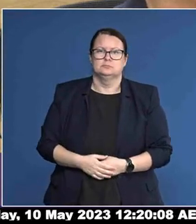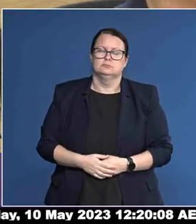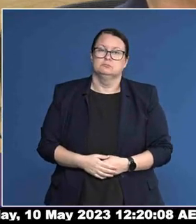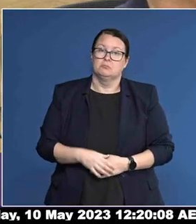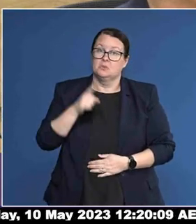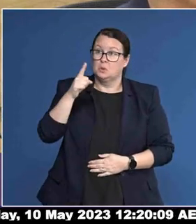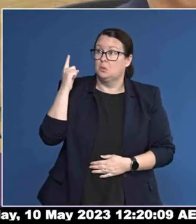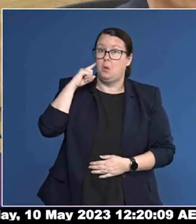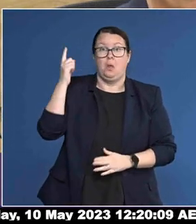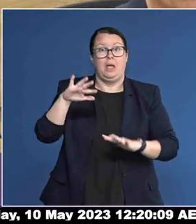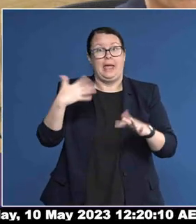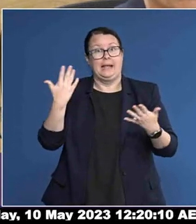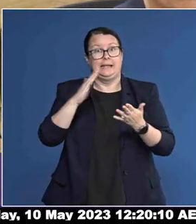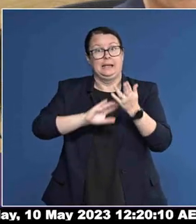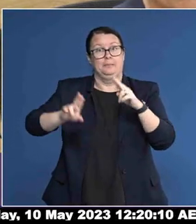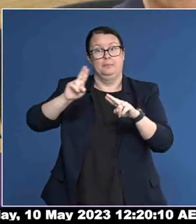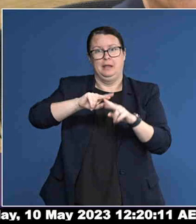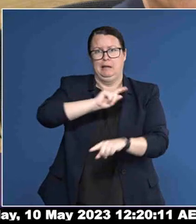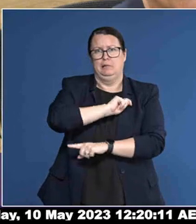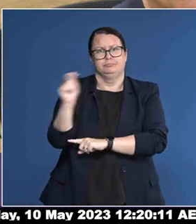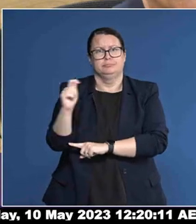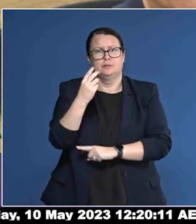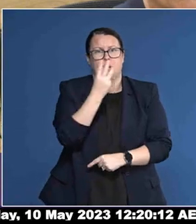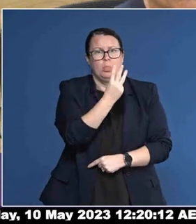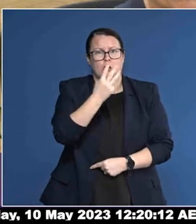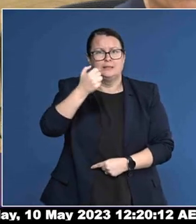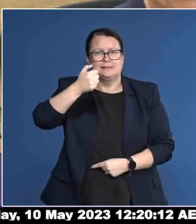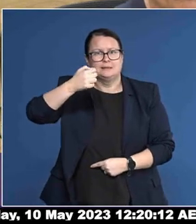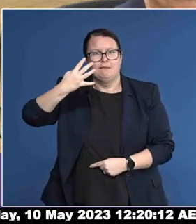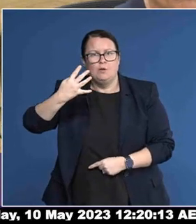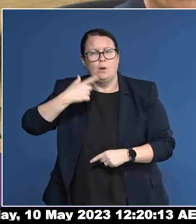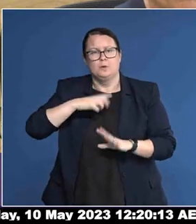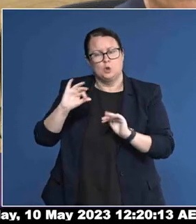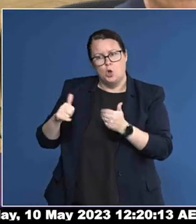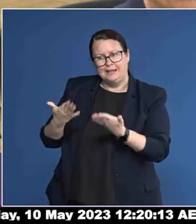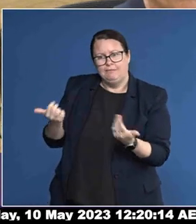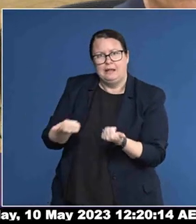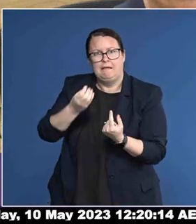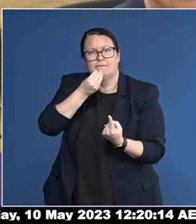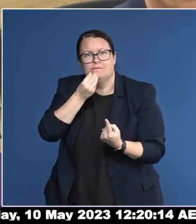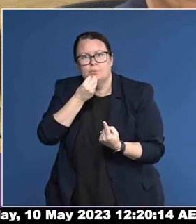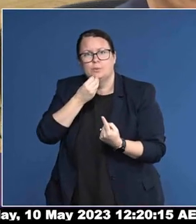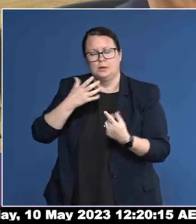relation to the parent failing to provide adequate food, clothing, medical treatment, accommodation or care?